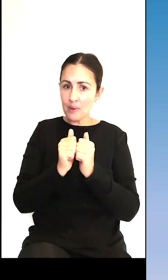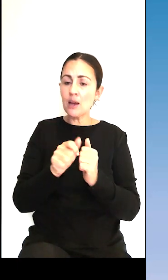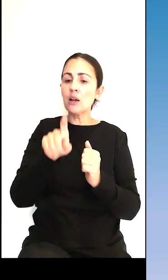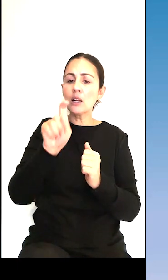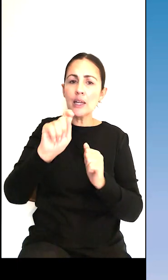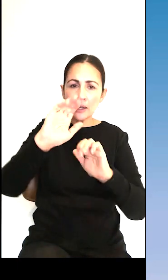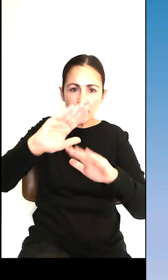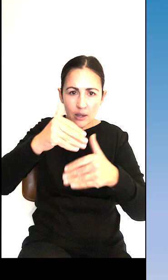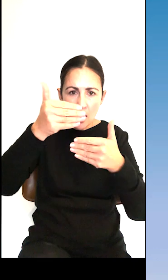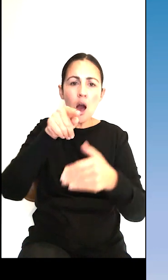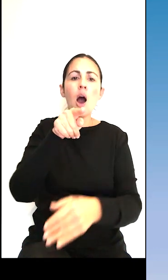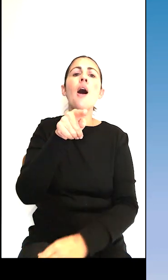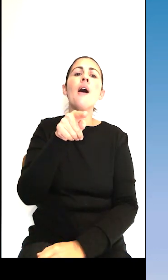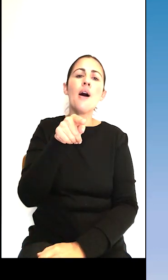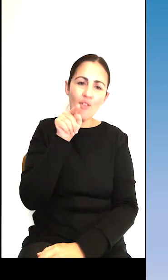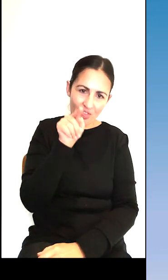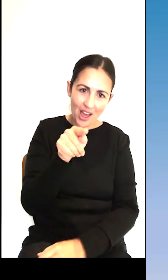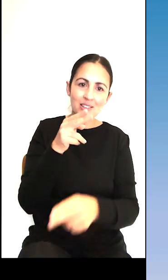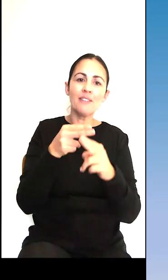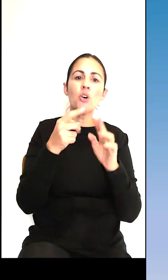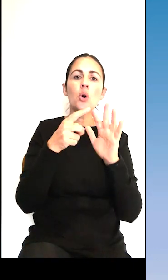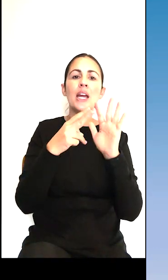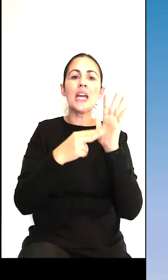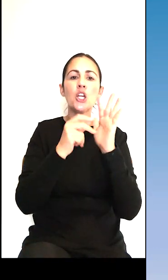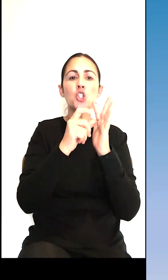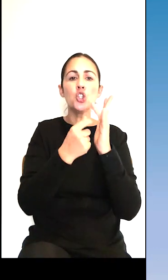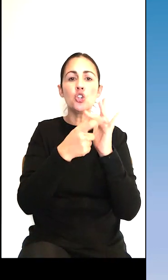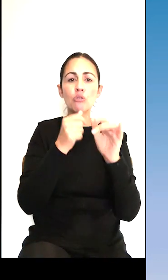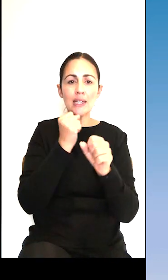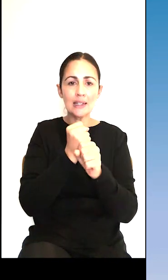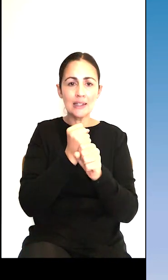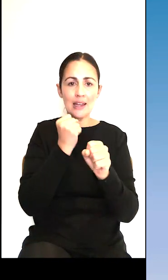you'll see exactly what specific state or territory regulations it was in relation to.